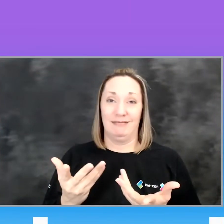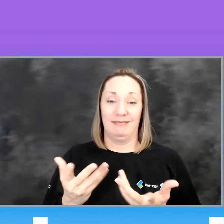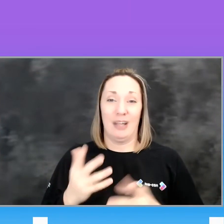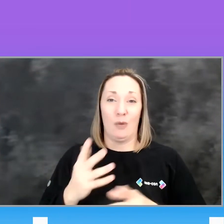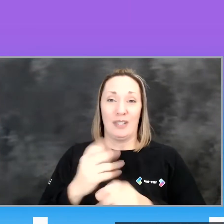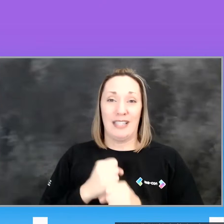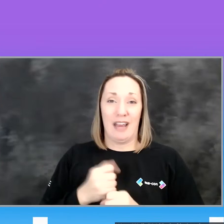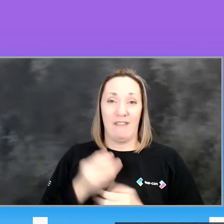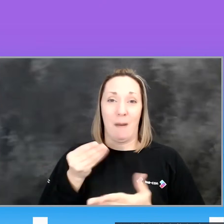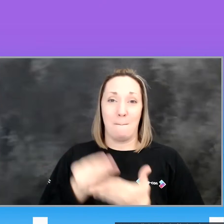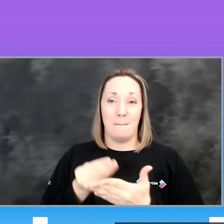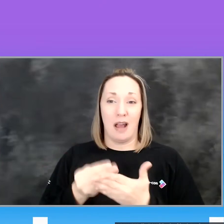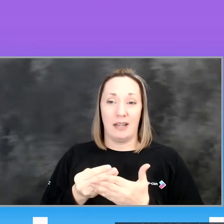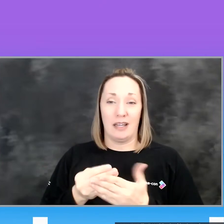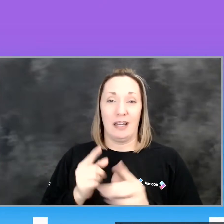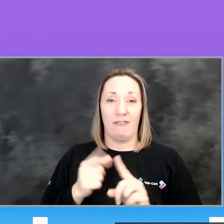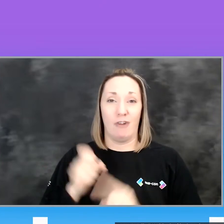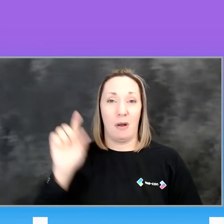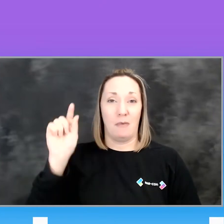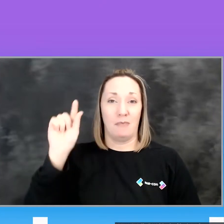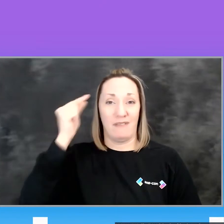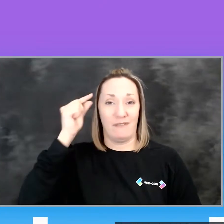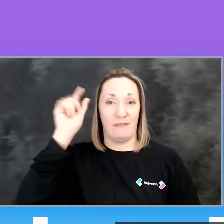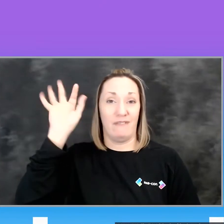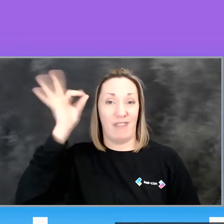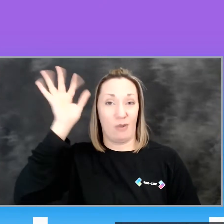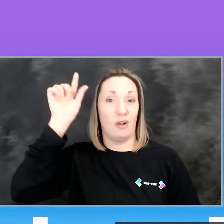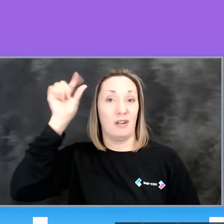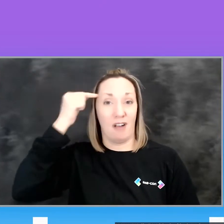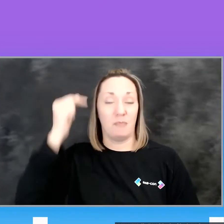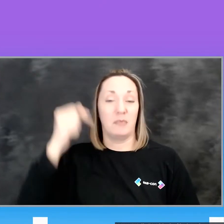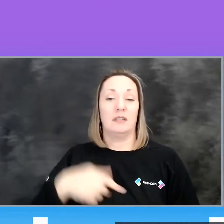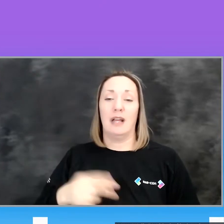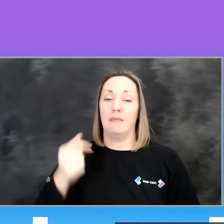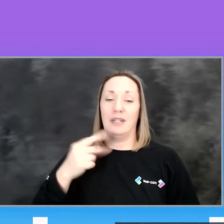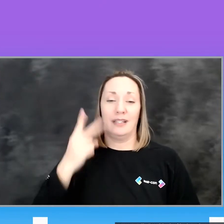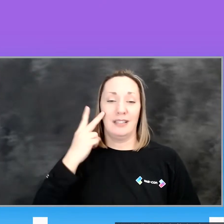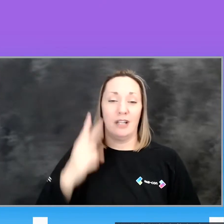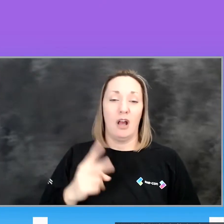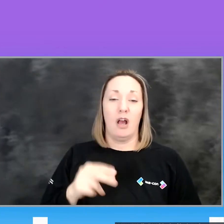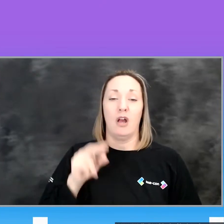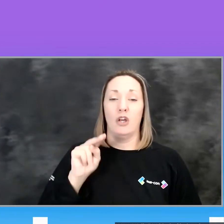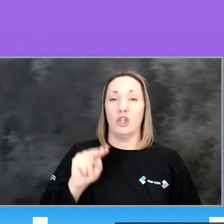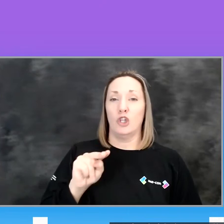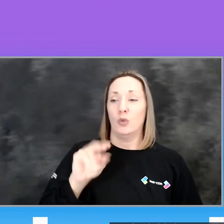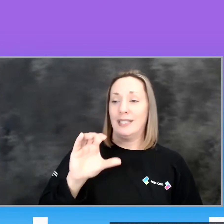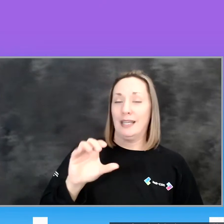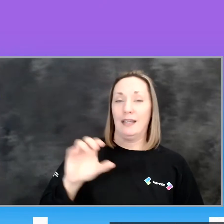from the federal government. I immediately saw it at UC San